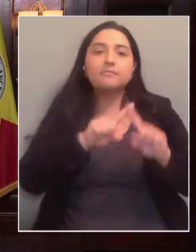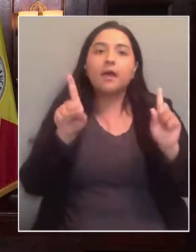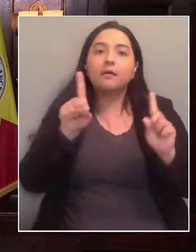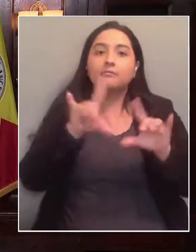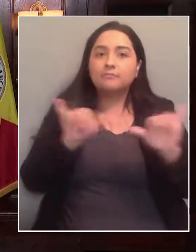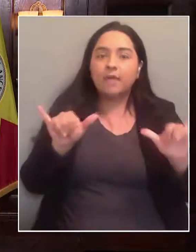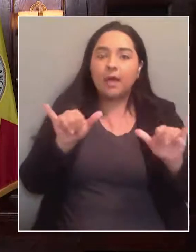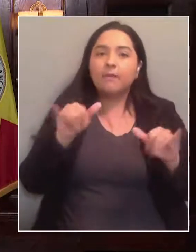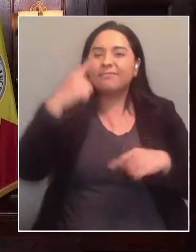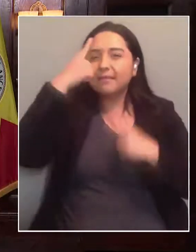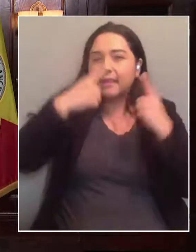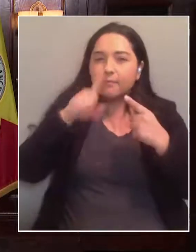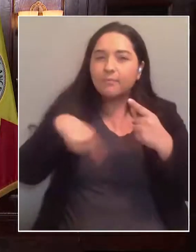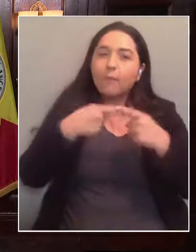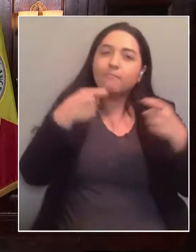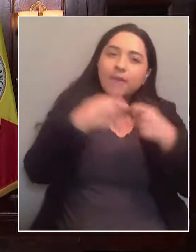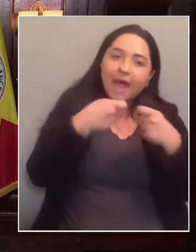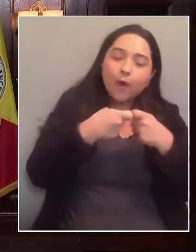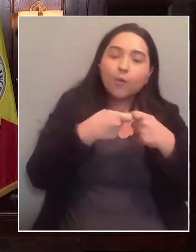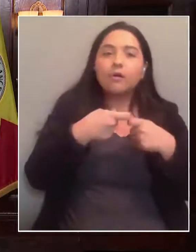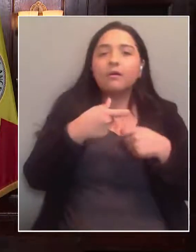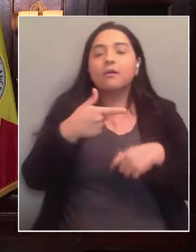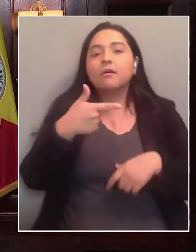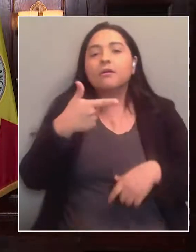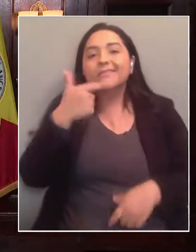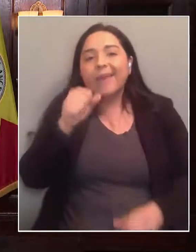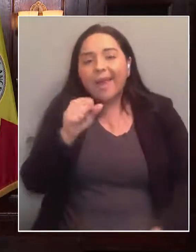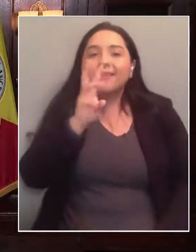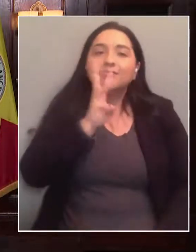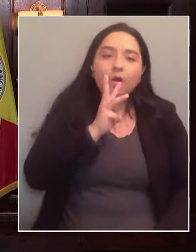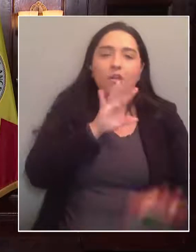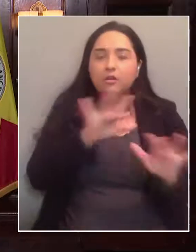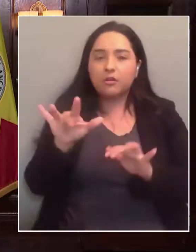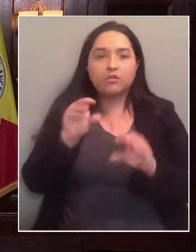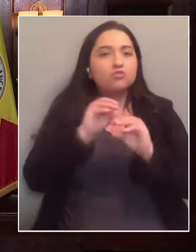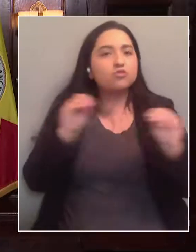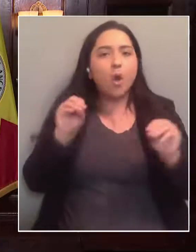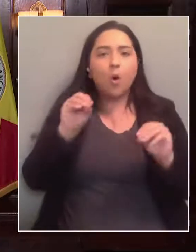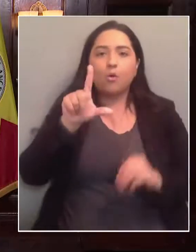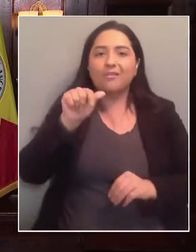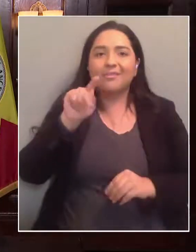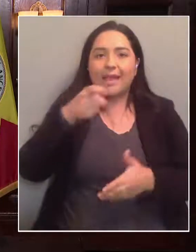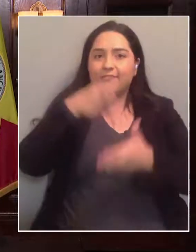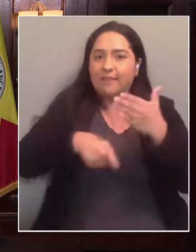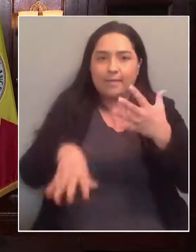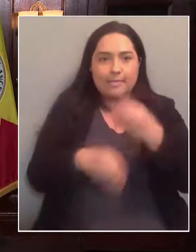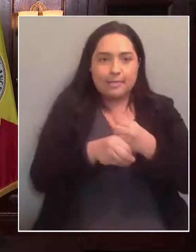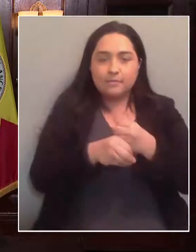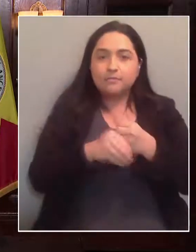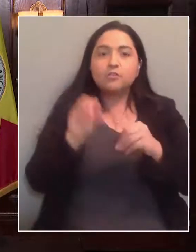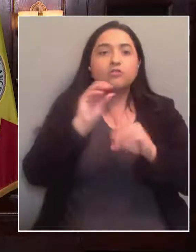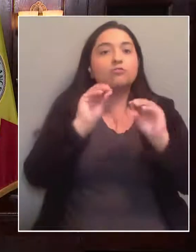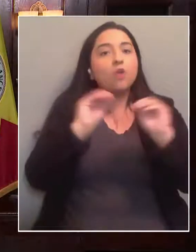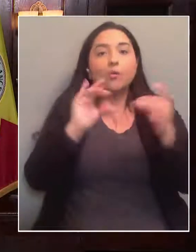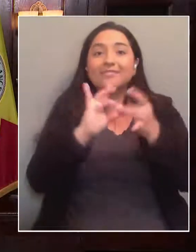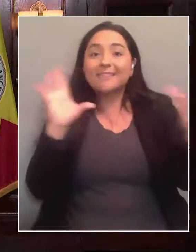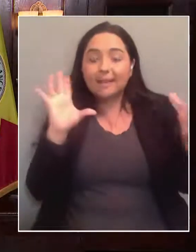UTILITY, GAS, WATER, THE COUNTY IS NOT CHARGING LATE FEES. WHAT CAN HAPPEN WHEN THE UTILITY COMPANIES START